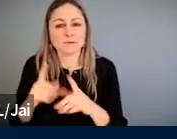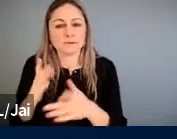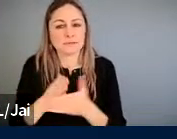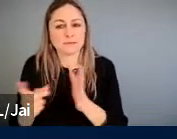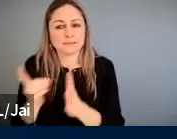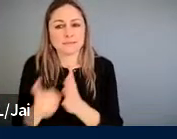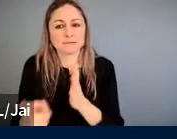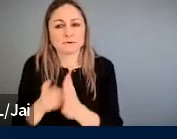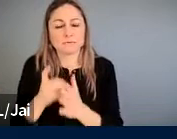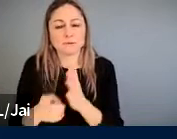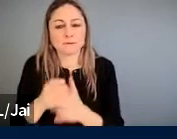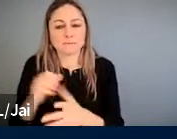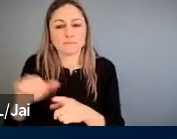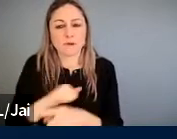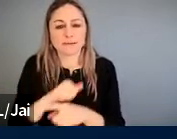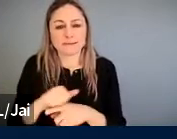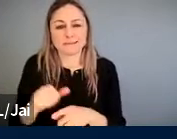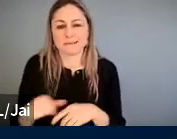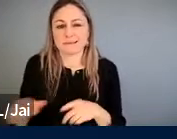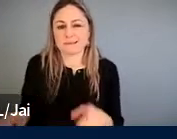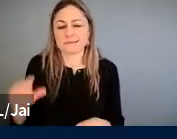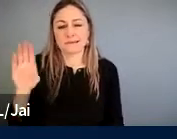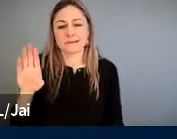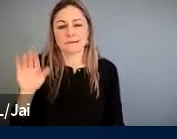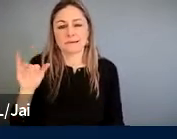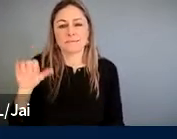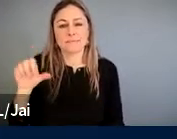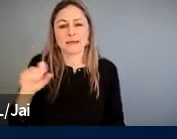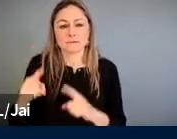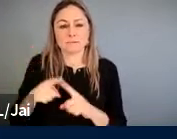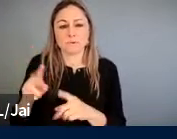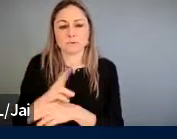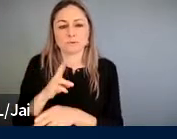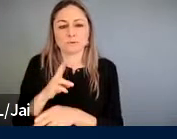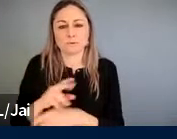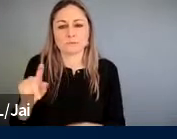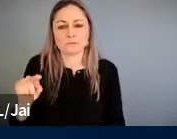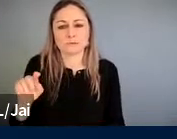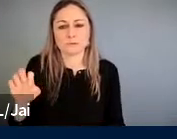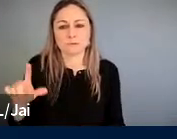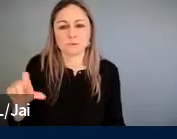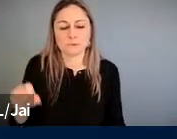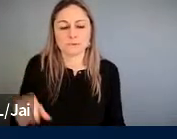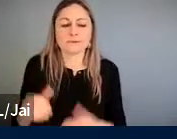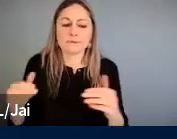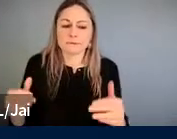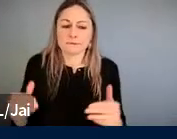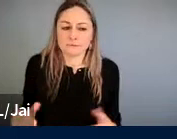practices and biases in the use of these tools. We also heard a lot about surveillance tools and